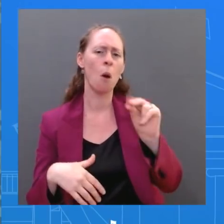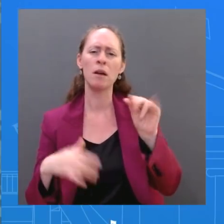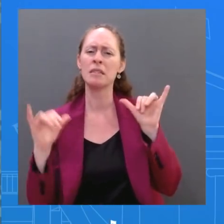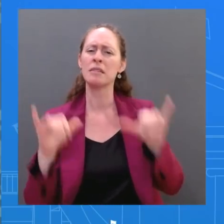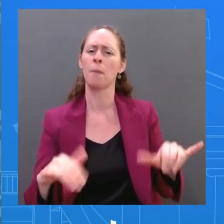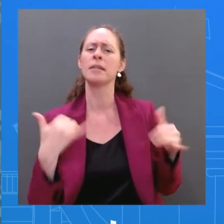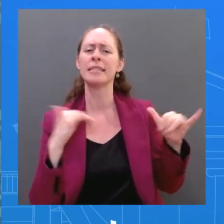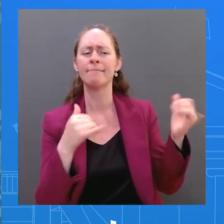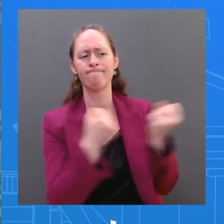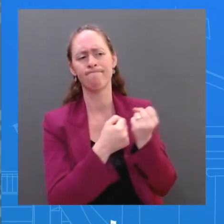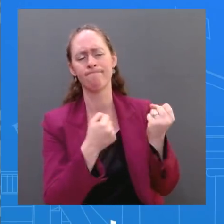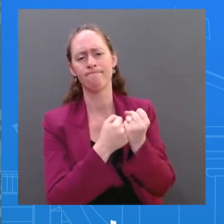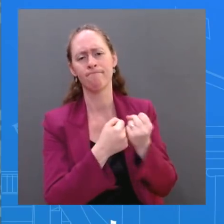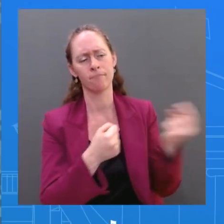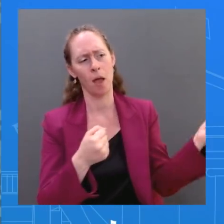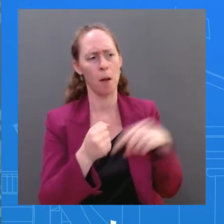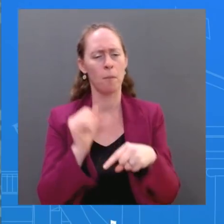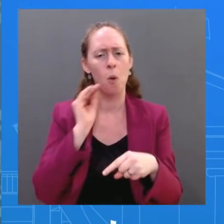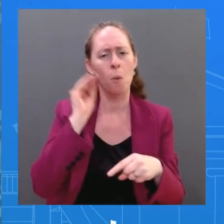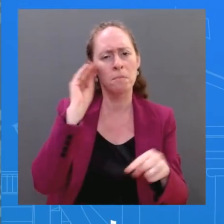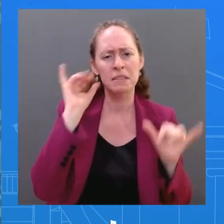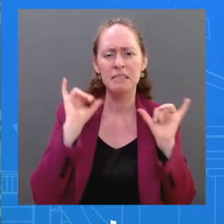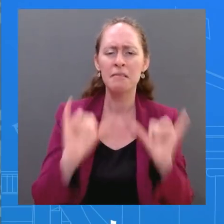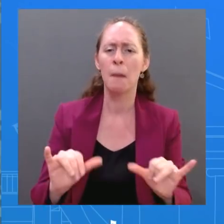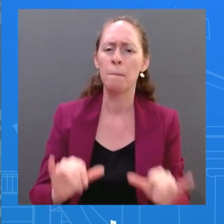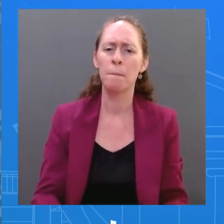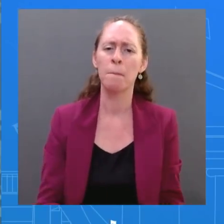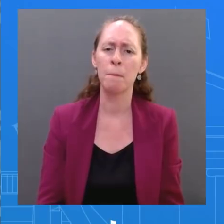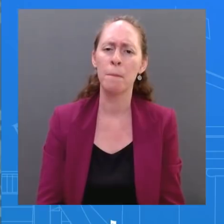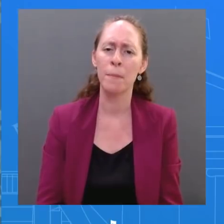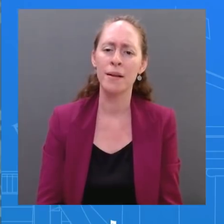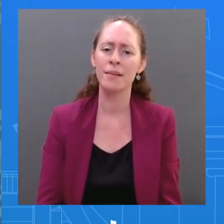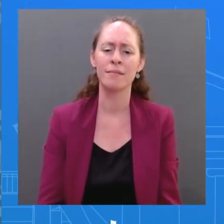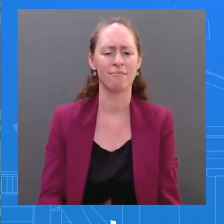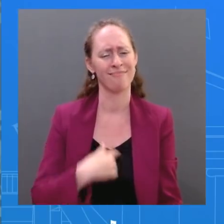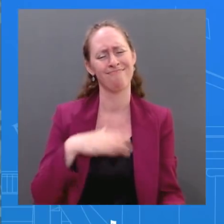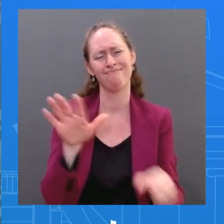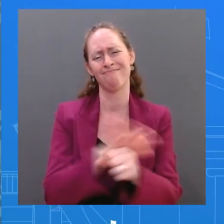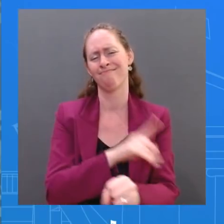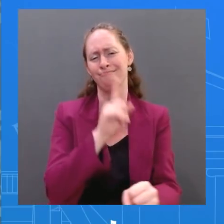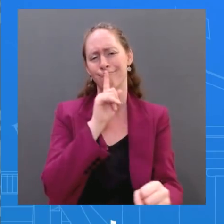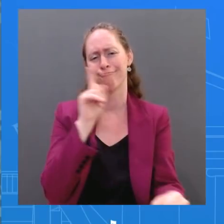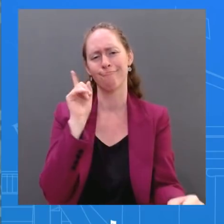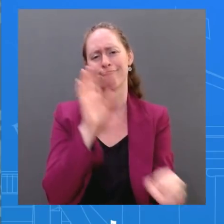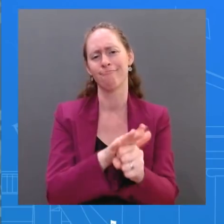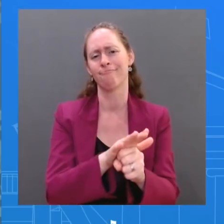That is a commitment that we have made to her, to her family, and also to other U.S. nationals